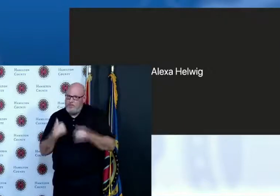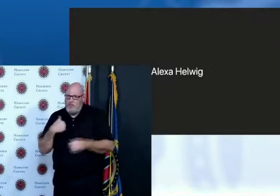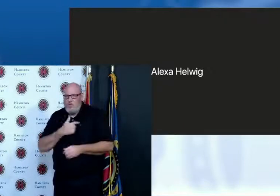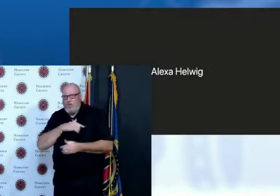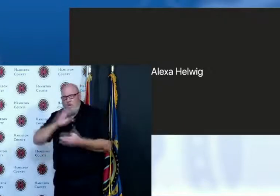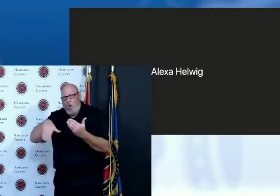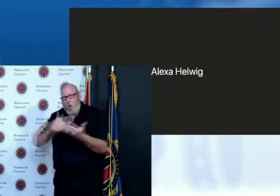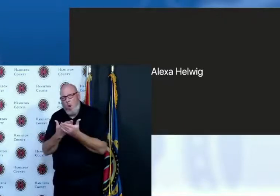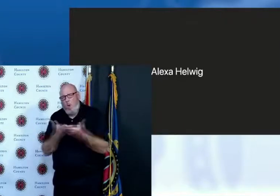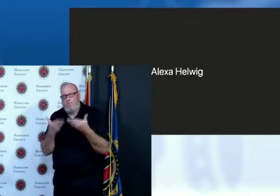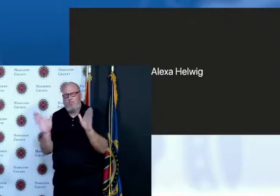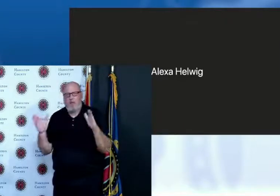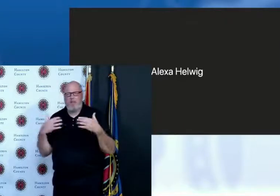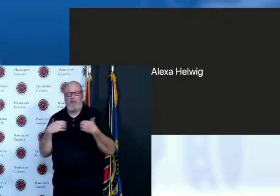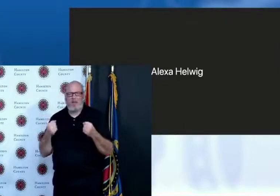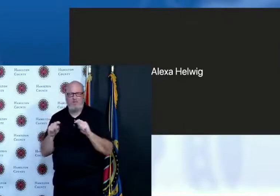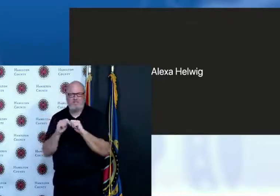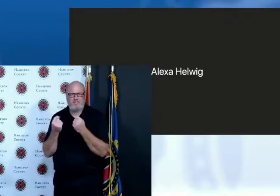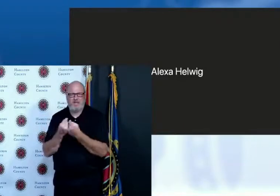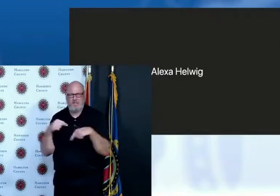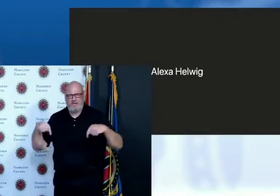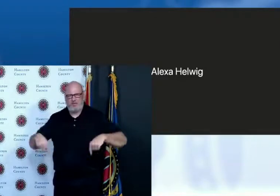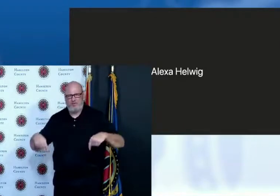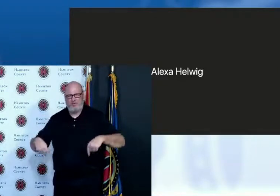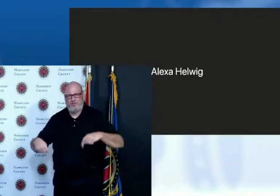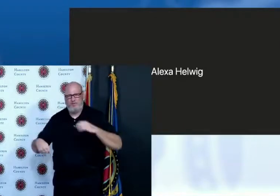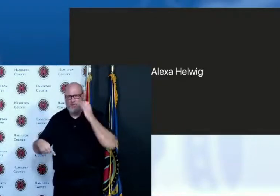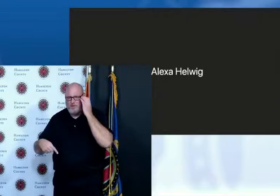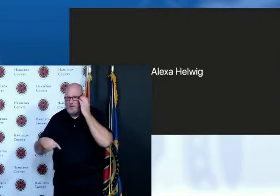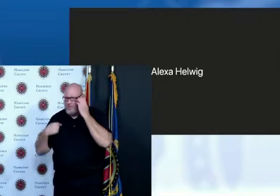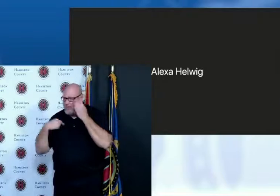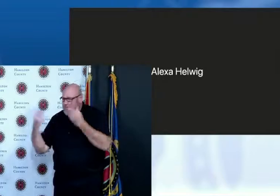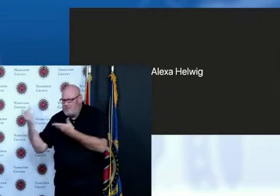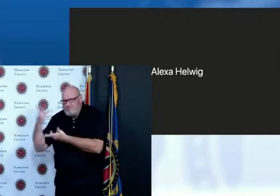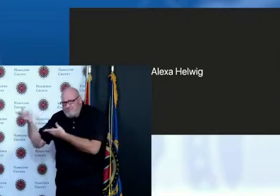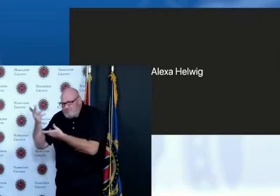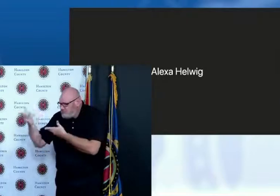have been available to work directly with schools on their plans so that they can safely operate